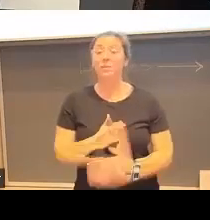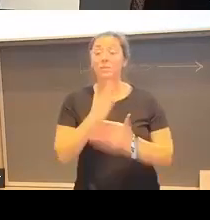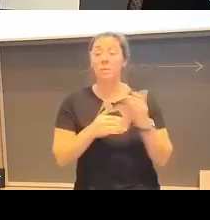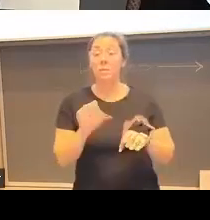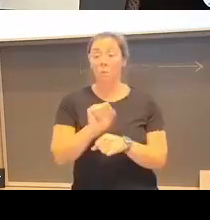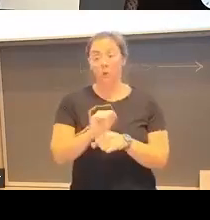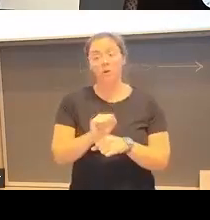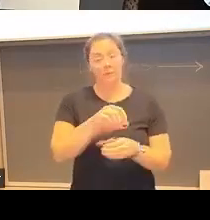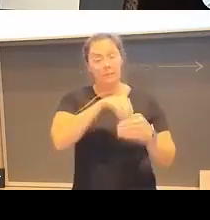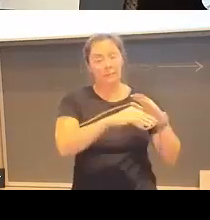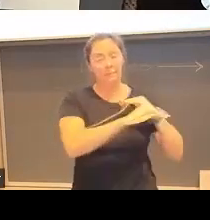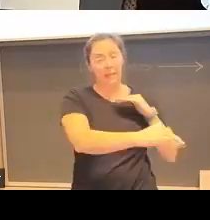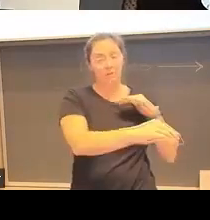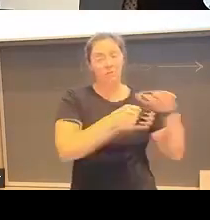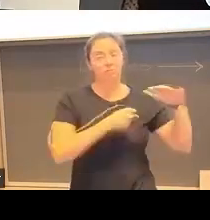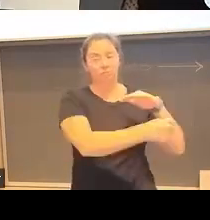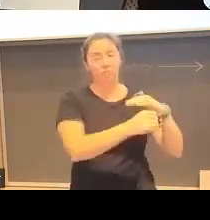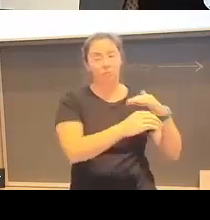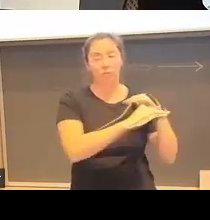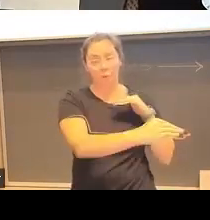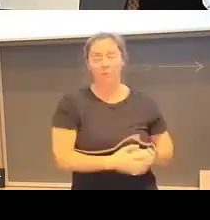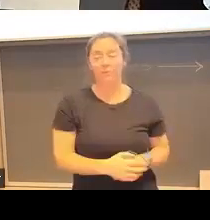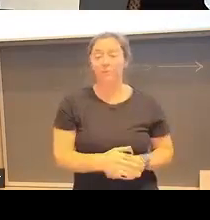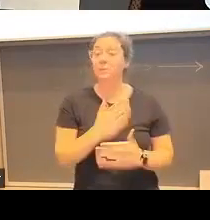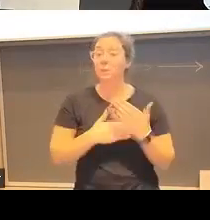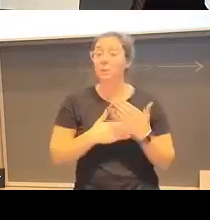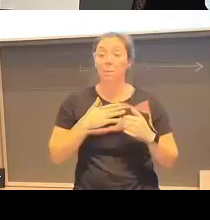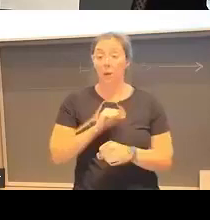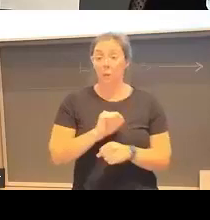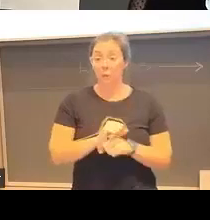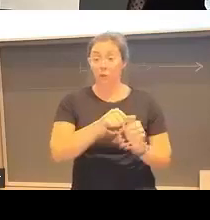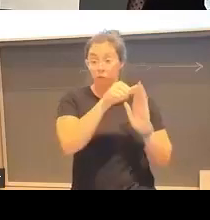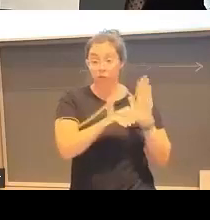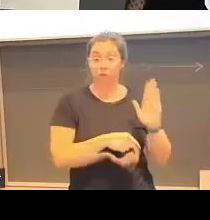inpatient units um some of the work that I do in surgery happens on inpatient units as opposed to